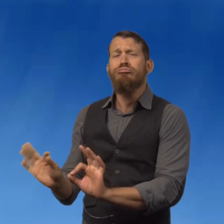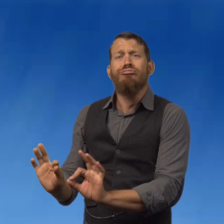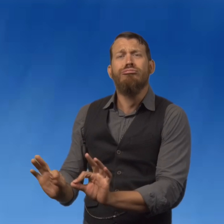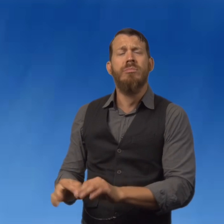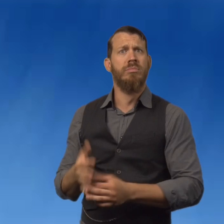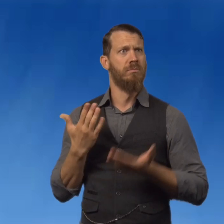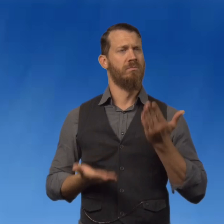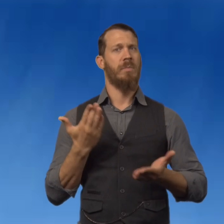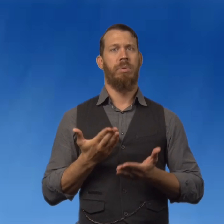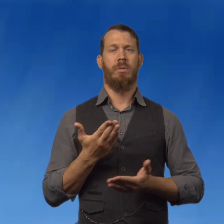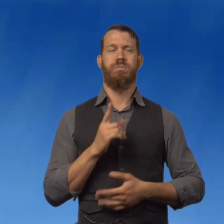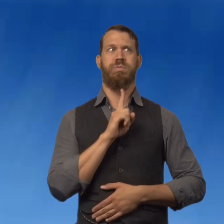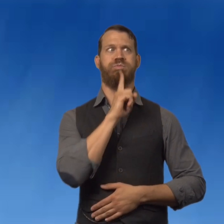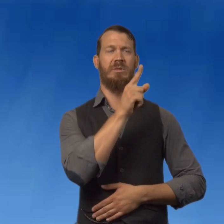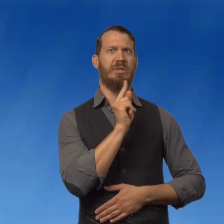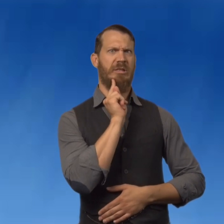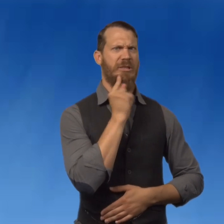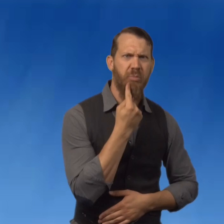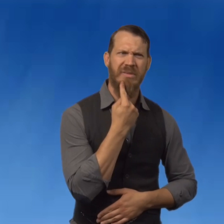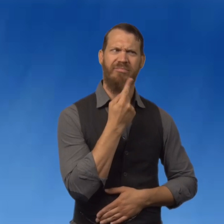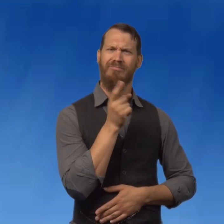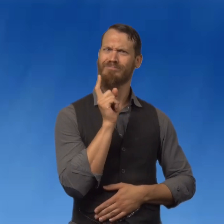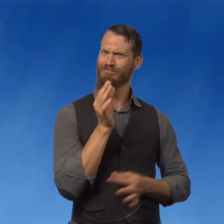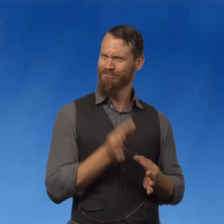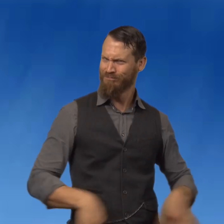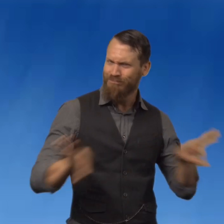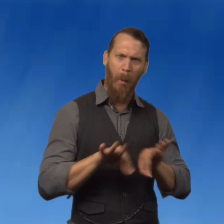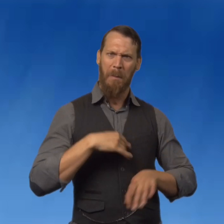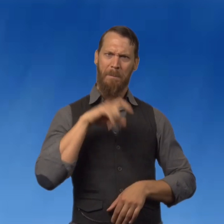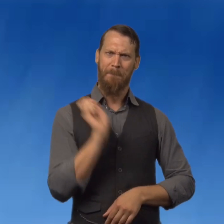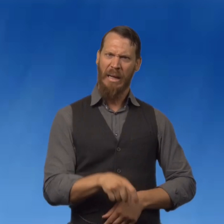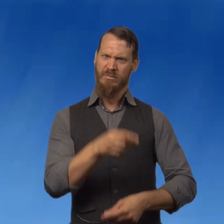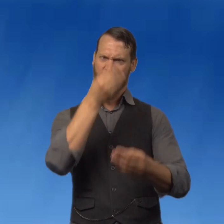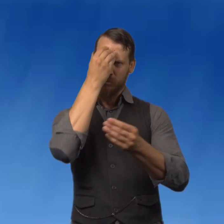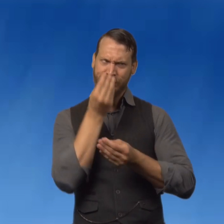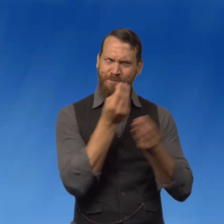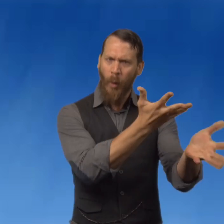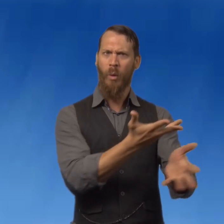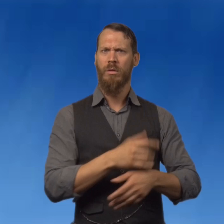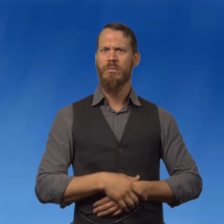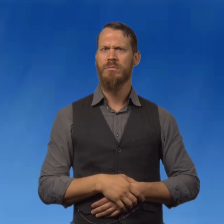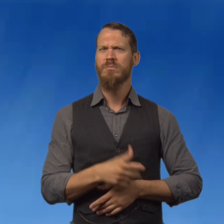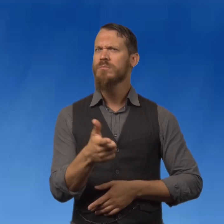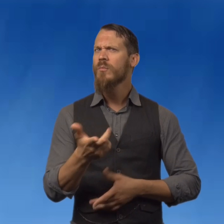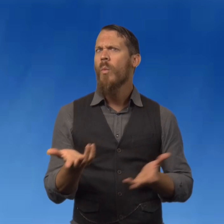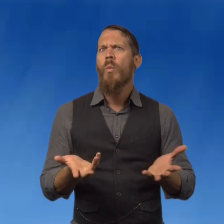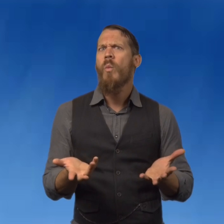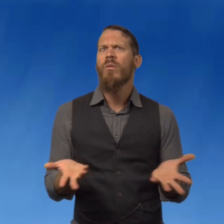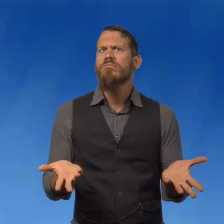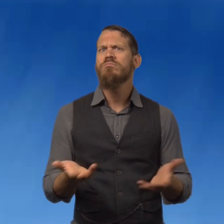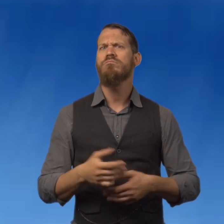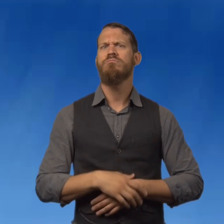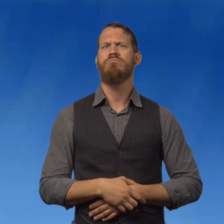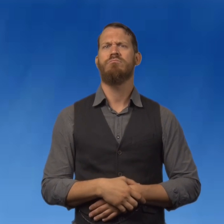or thought maybe the situation wasn't that big of a deal or maybe it was a really serious situation and it needed to be reported.